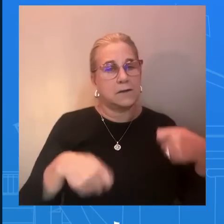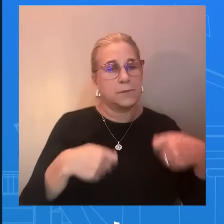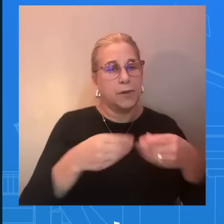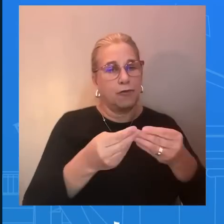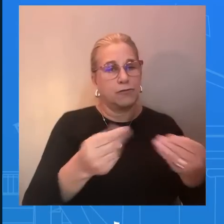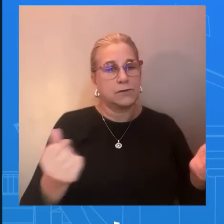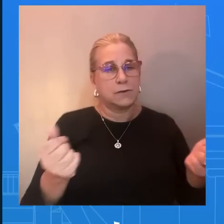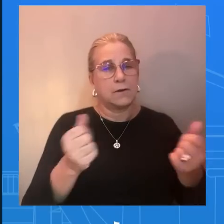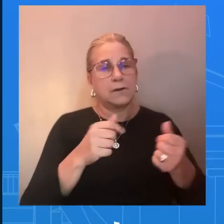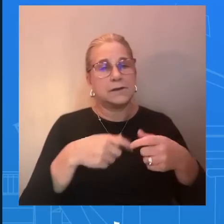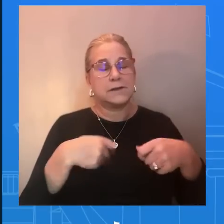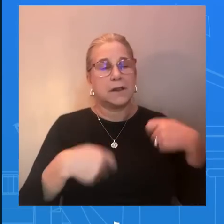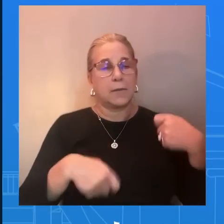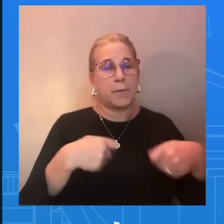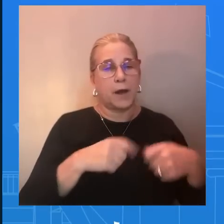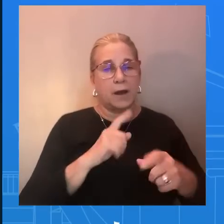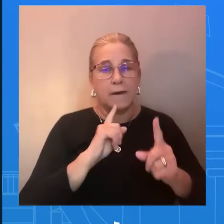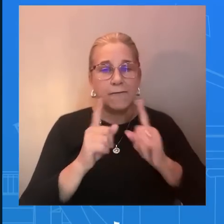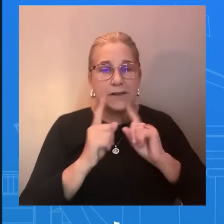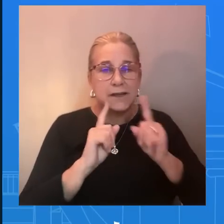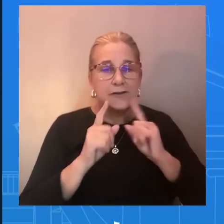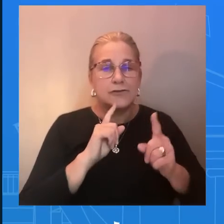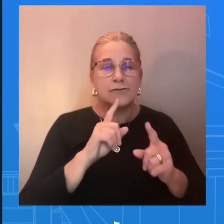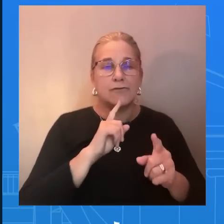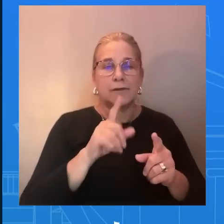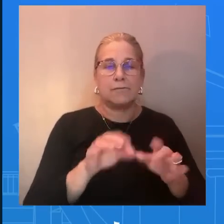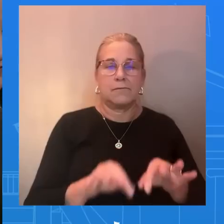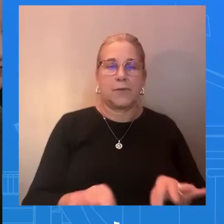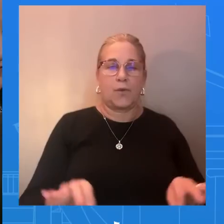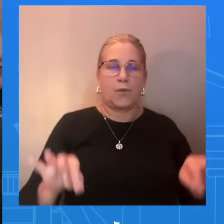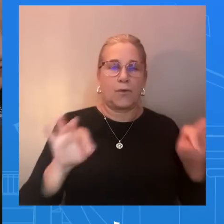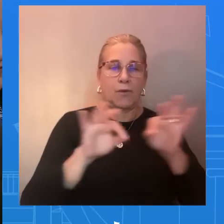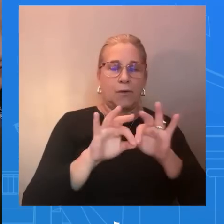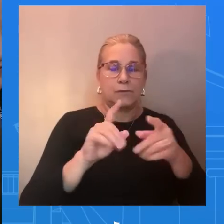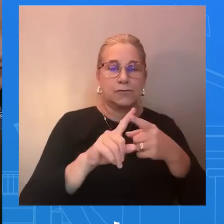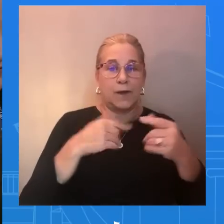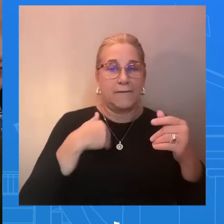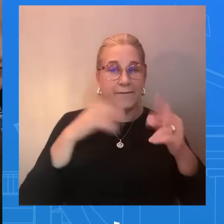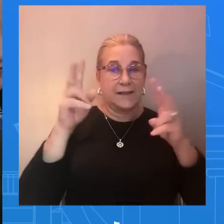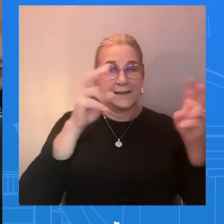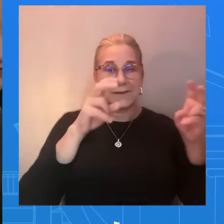that we’re seeing across the -- across the globe. The Press: And does the president have any reaction to former President Trump